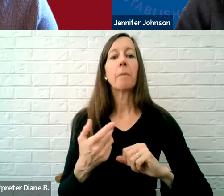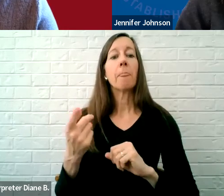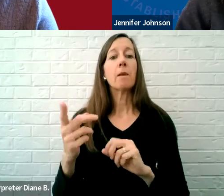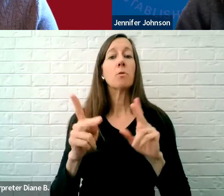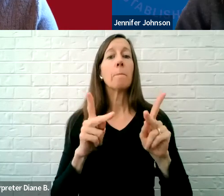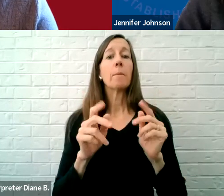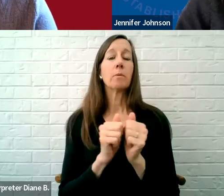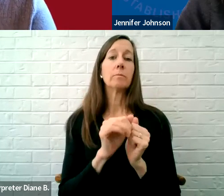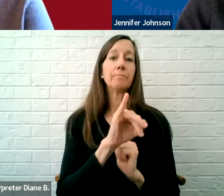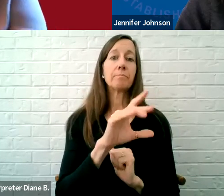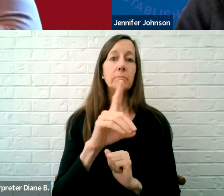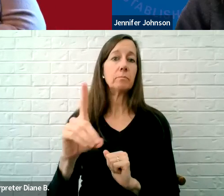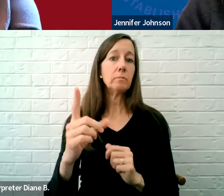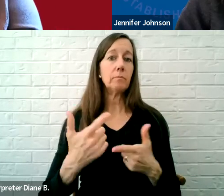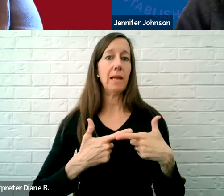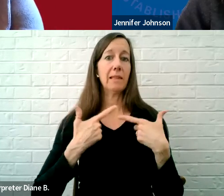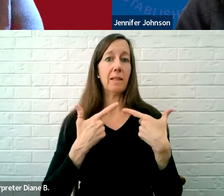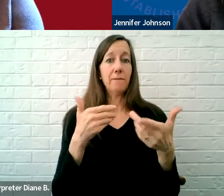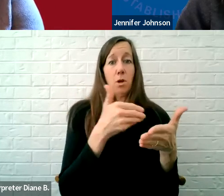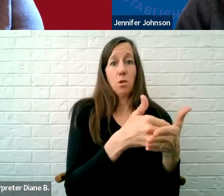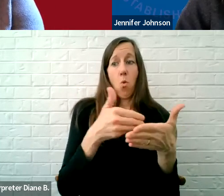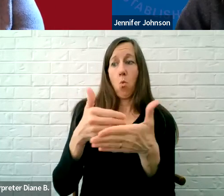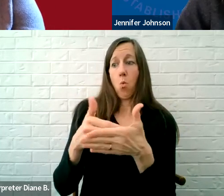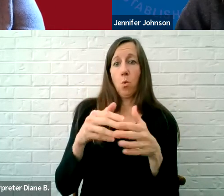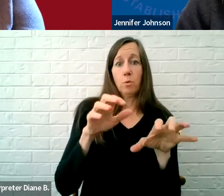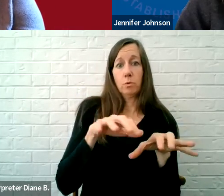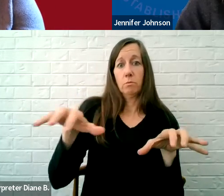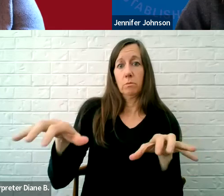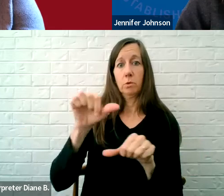that live in close proximity to one another, and the the Hcb.